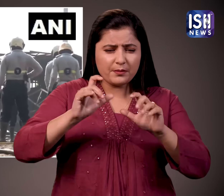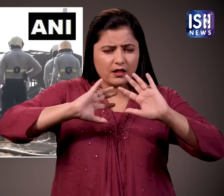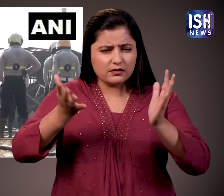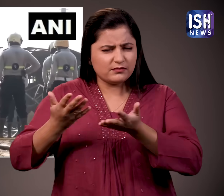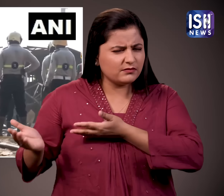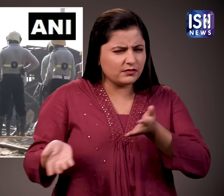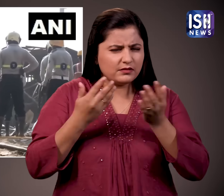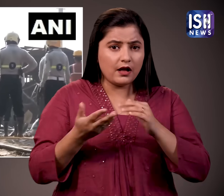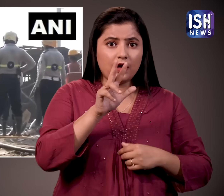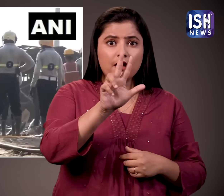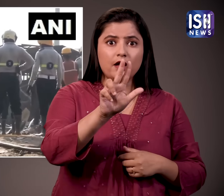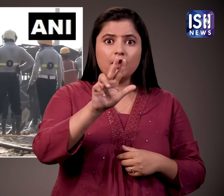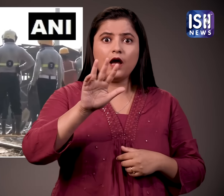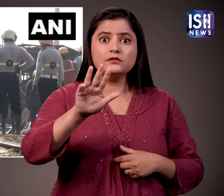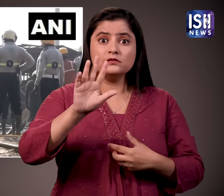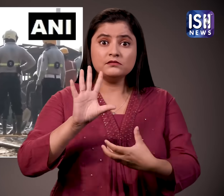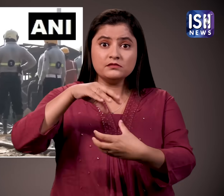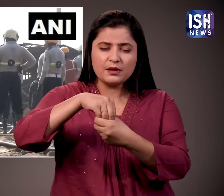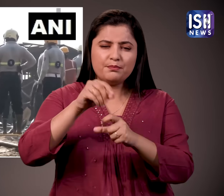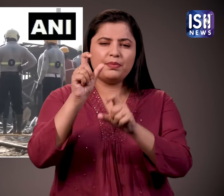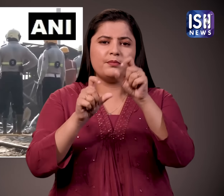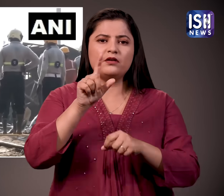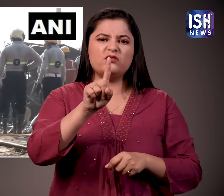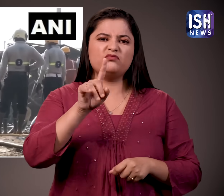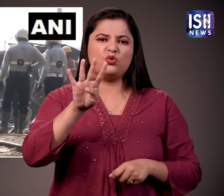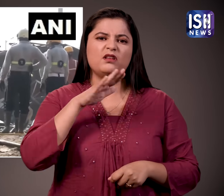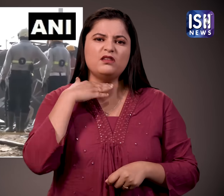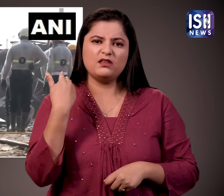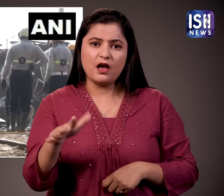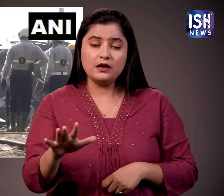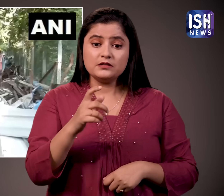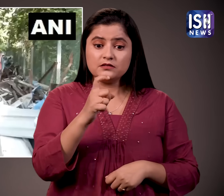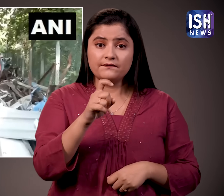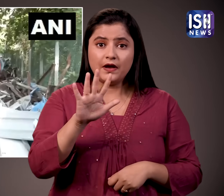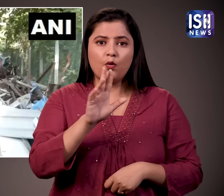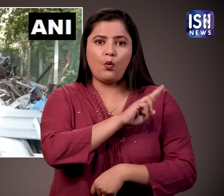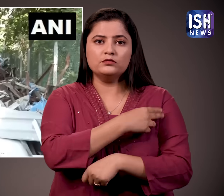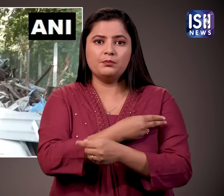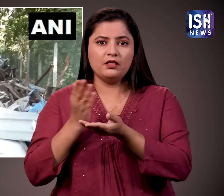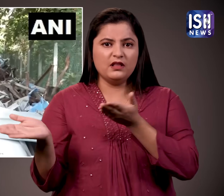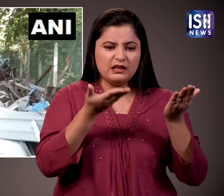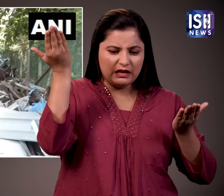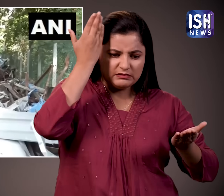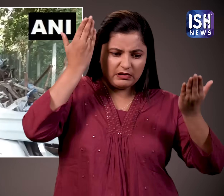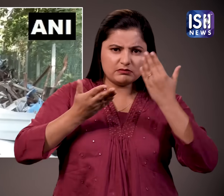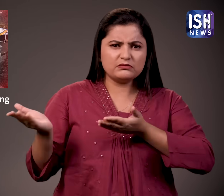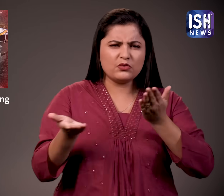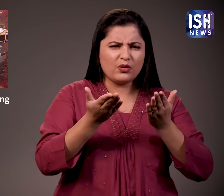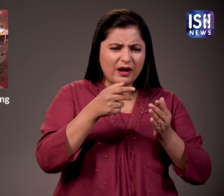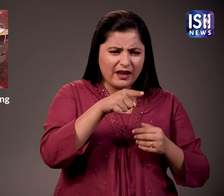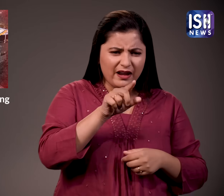89 persons were rescue, of whom 14 were declared dead while the other 75 were injured and undergoing treatment.